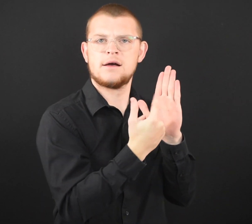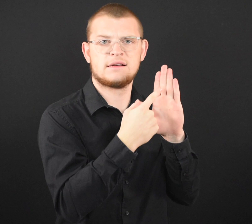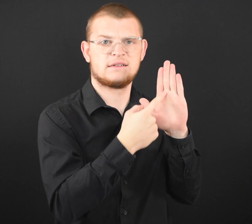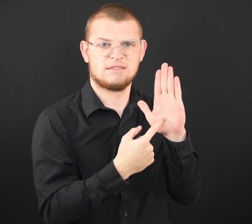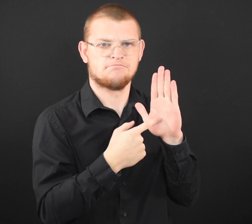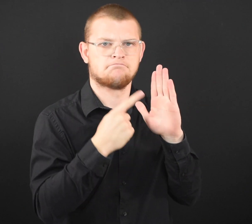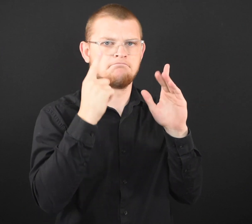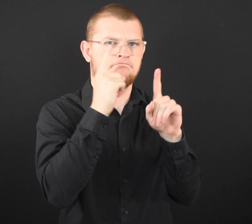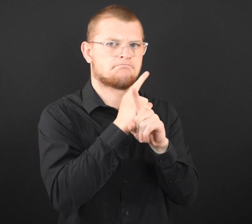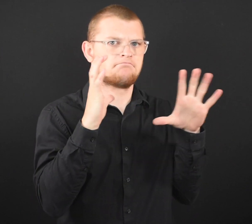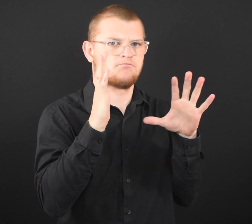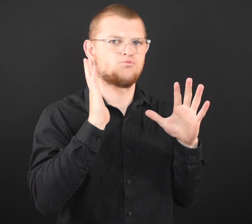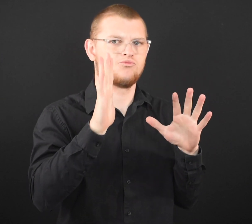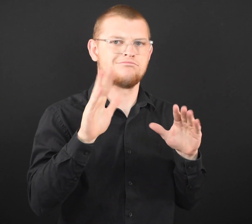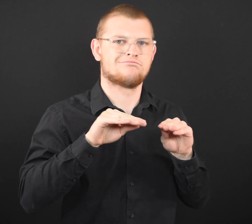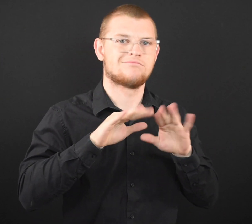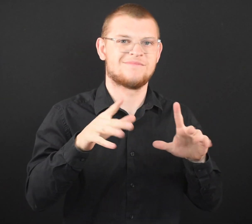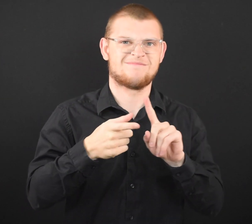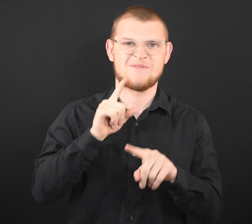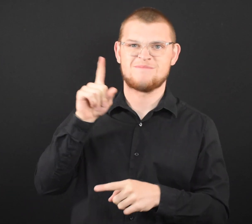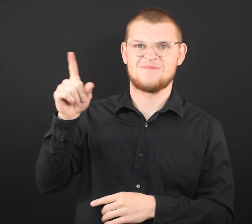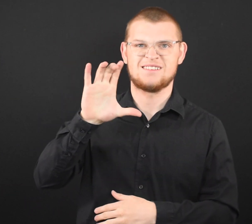from the Centers for Disease Control and Prevention